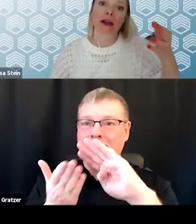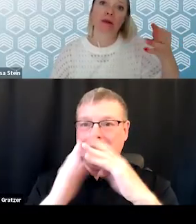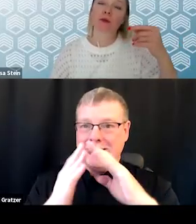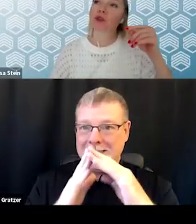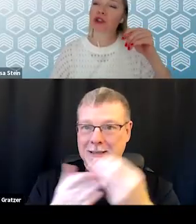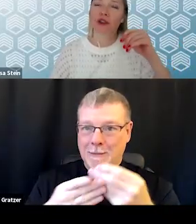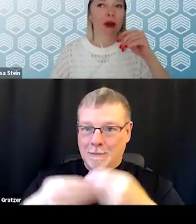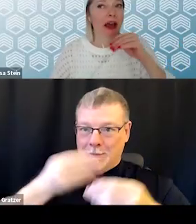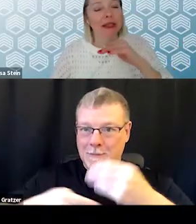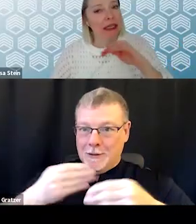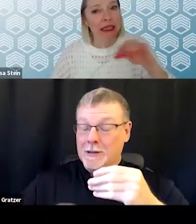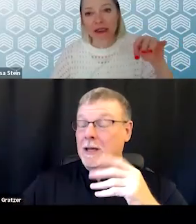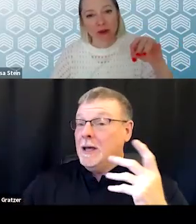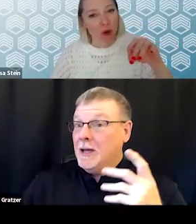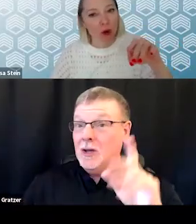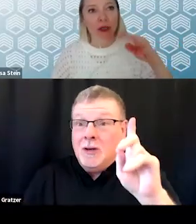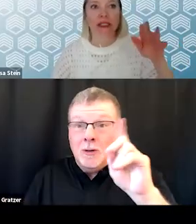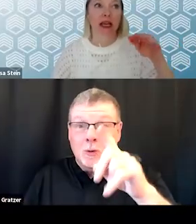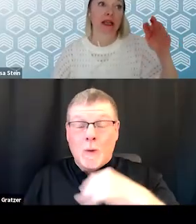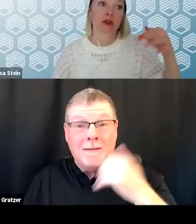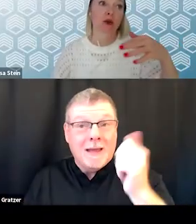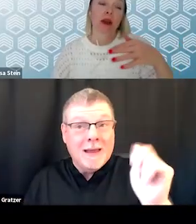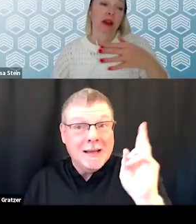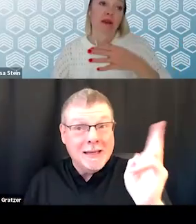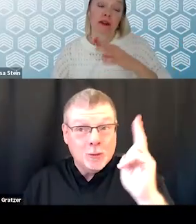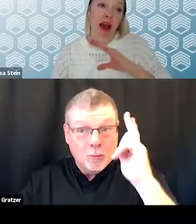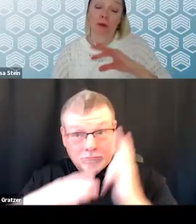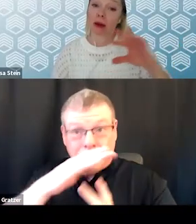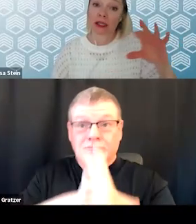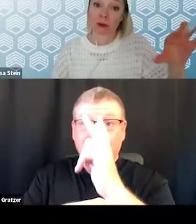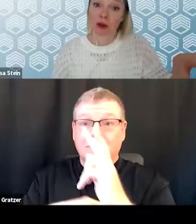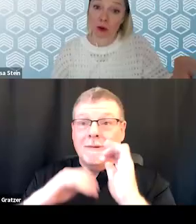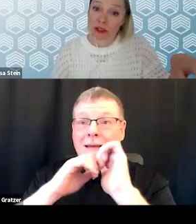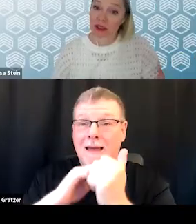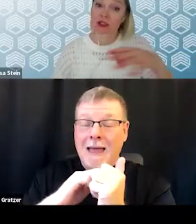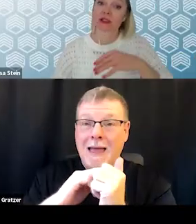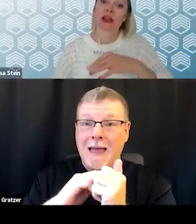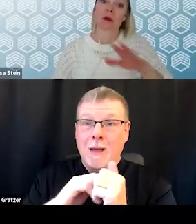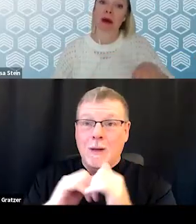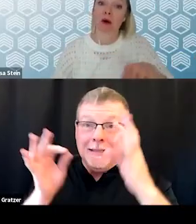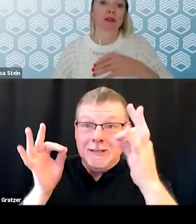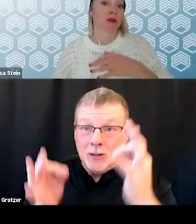but do you have any historical insight into even how maybe some of those decisions came about